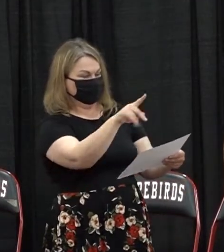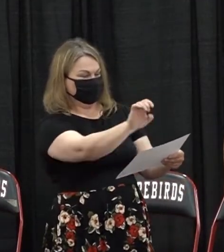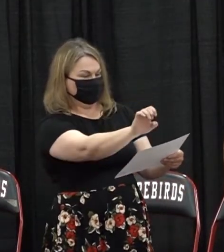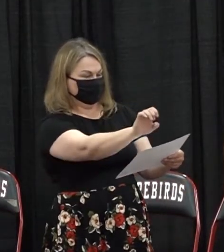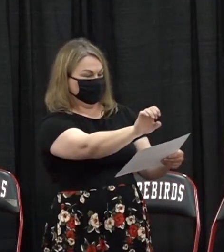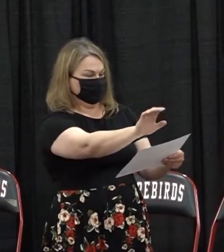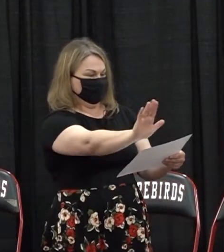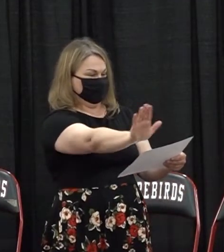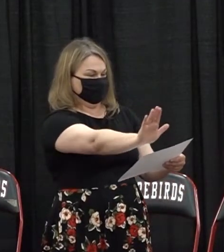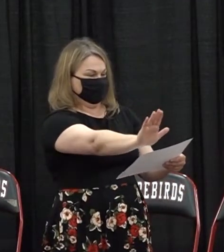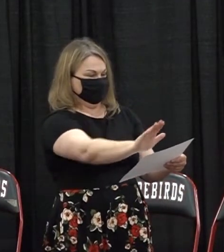Hope.